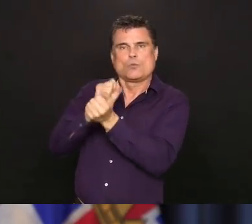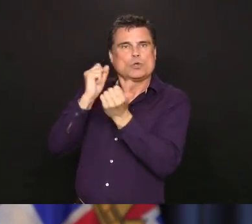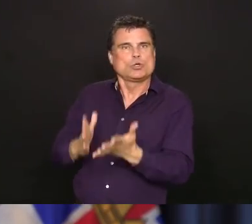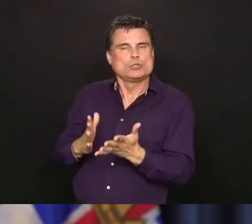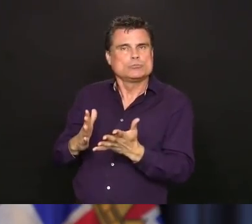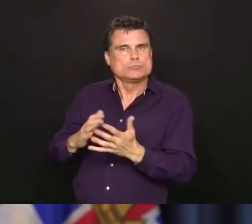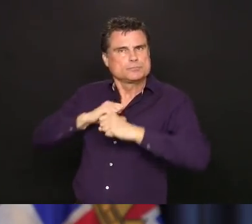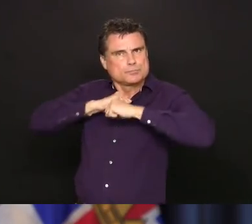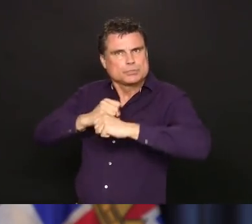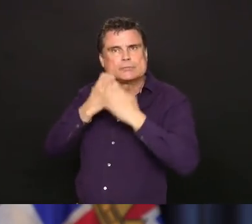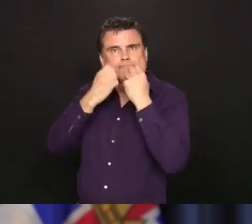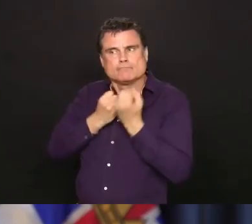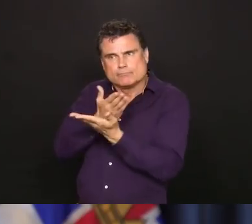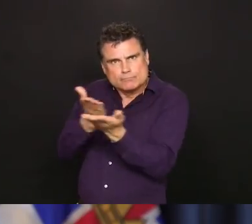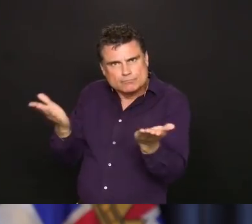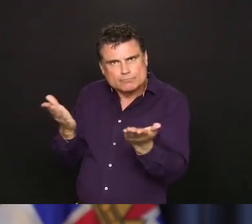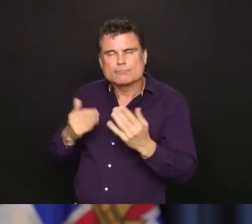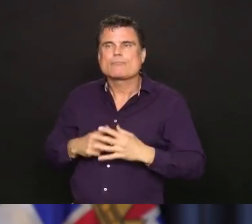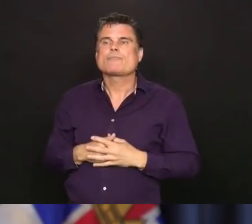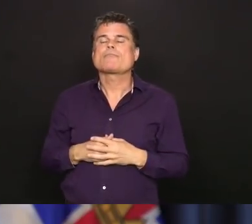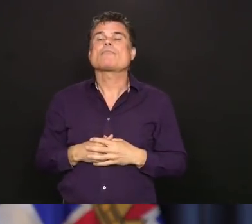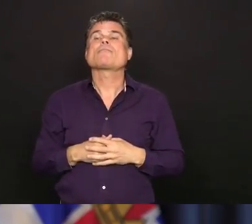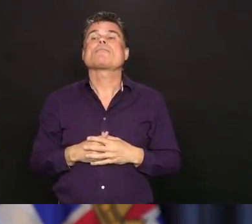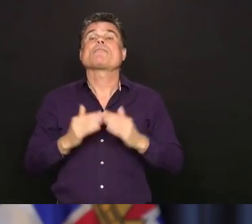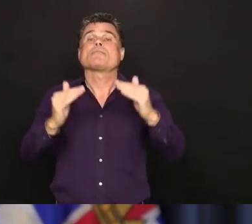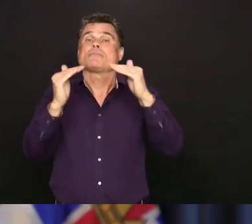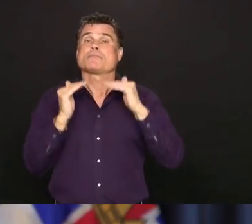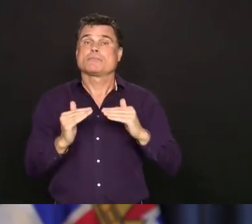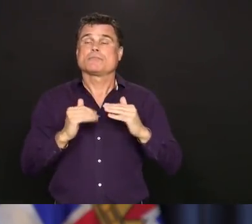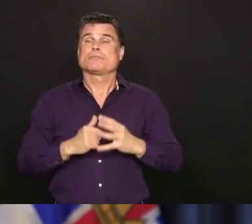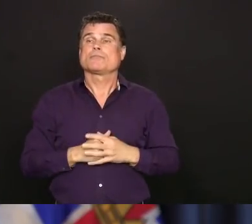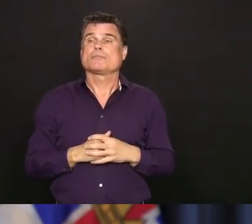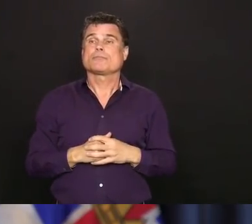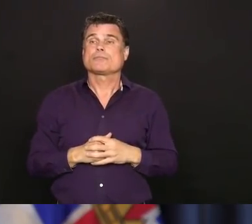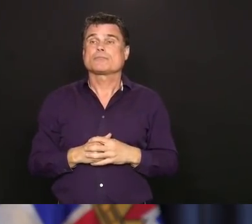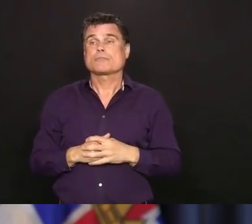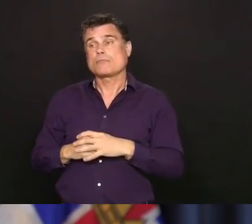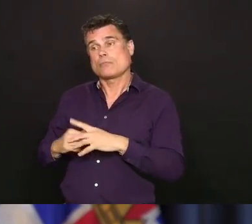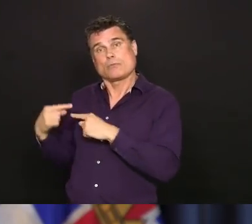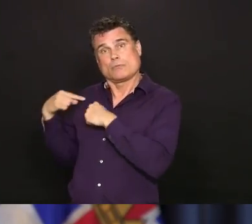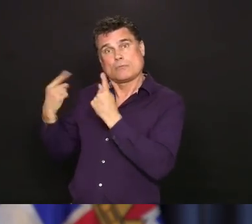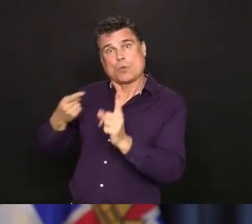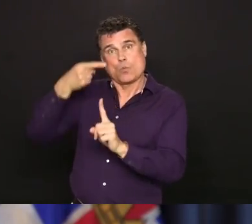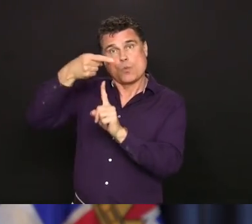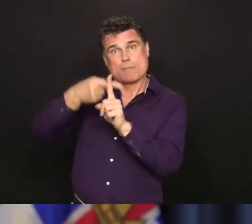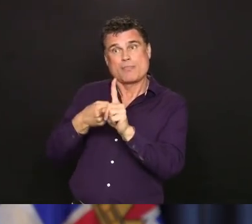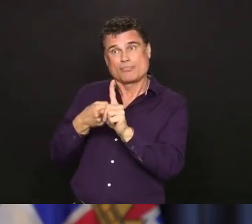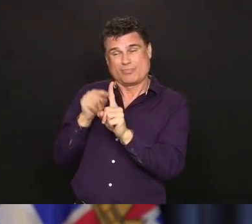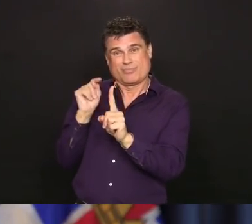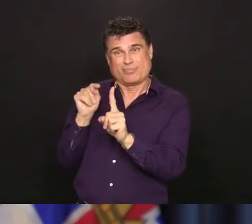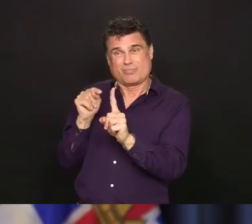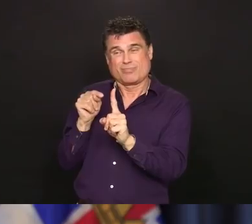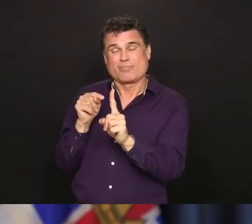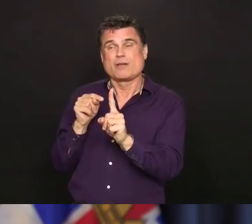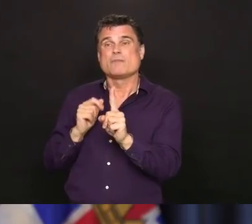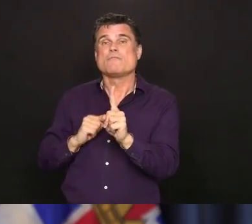of the improvements to primary care that have taken place in the province. In the last month, we've obviously been focused